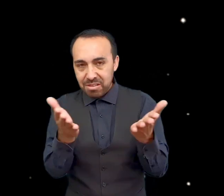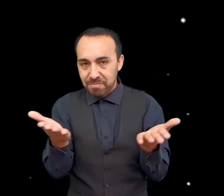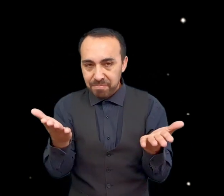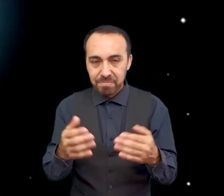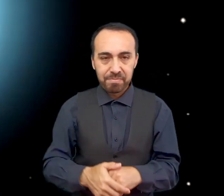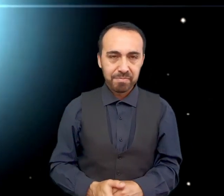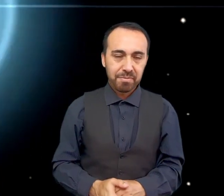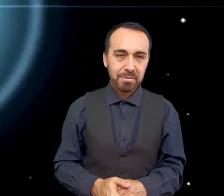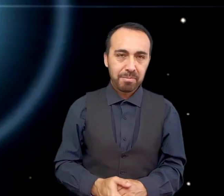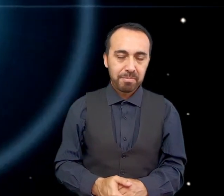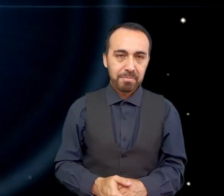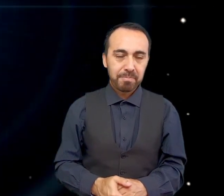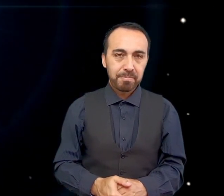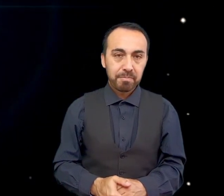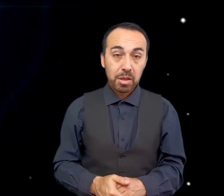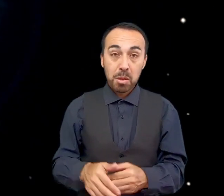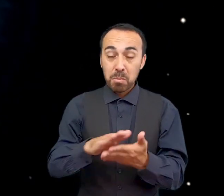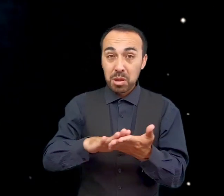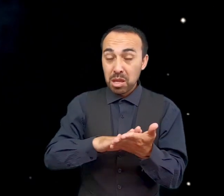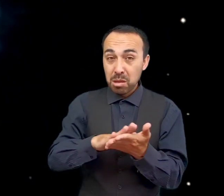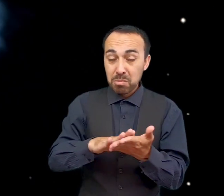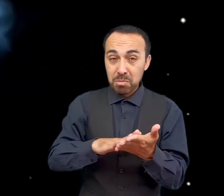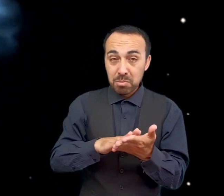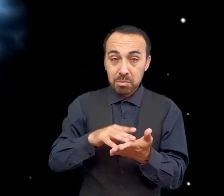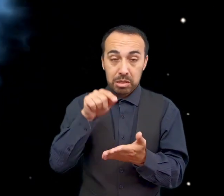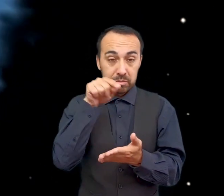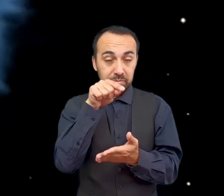produces a shock wave that propagates through the outer layers